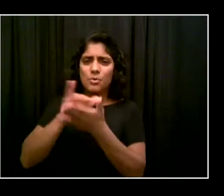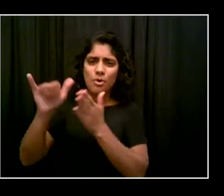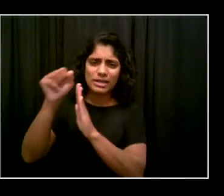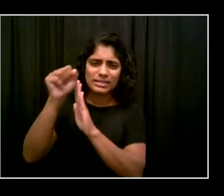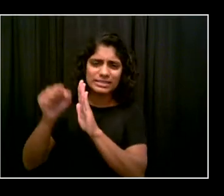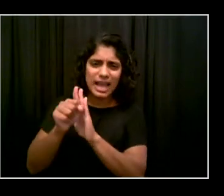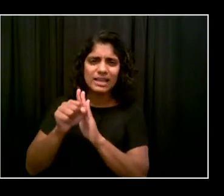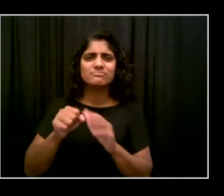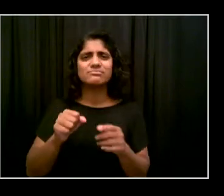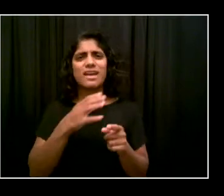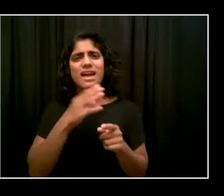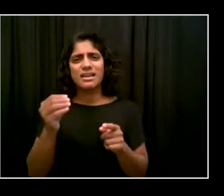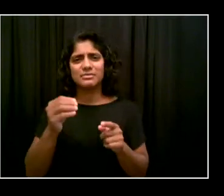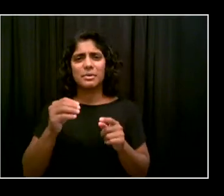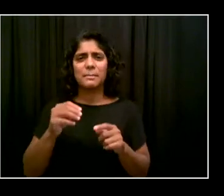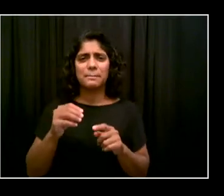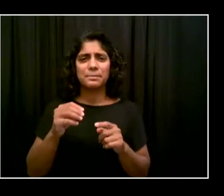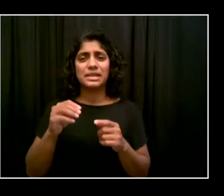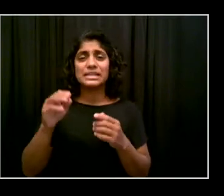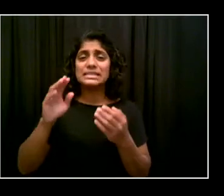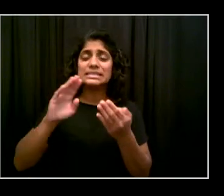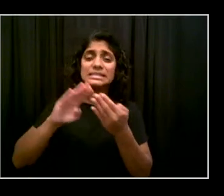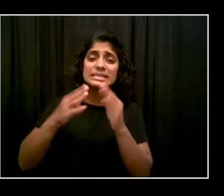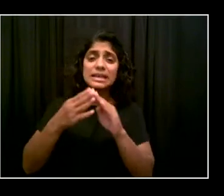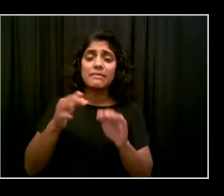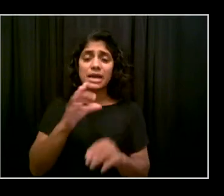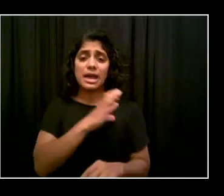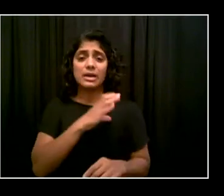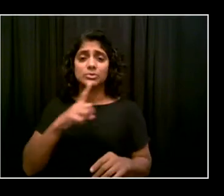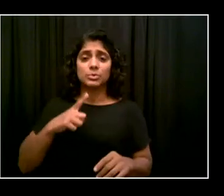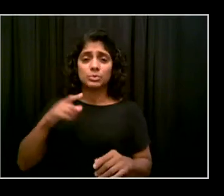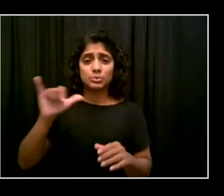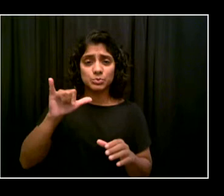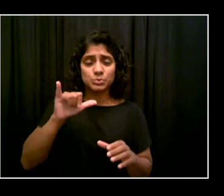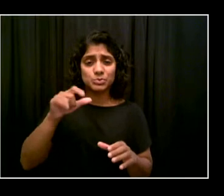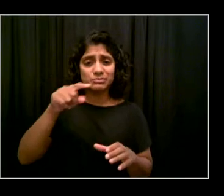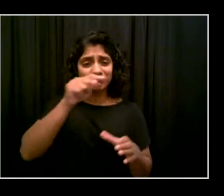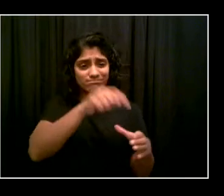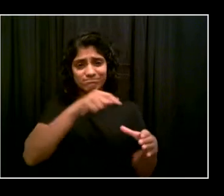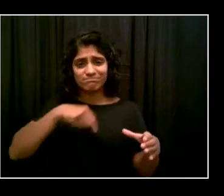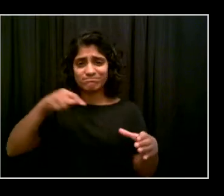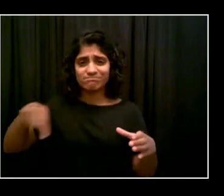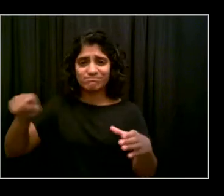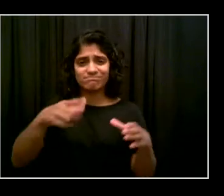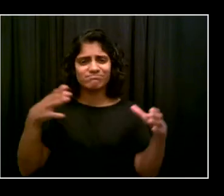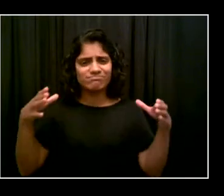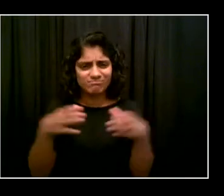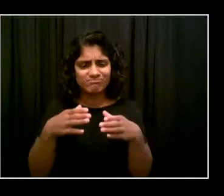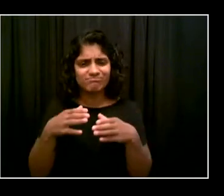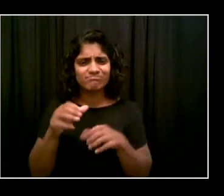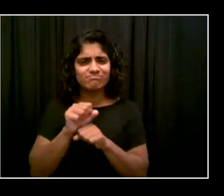TOGETHER WITH YOU AND SPEAKER COREY JOHNSON.